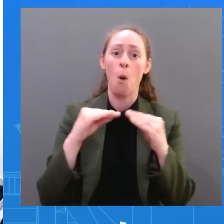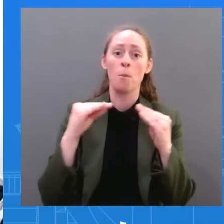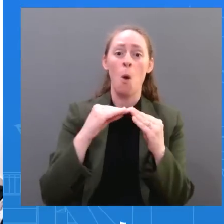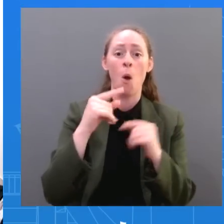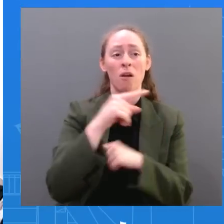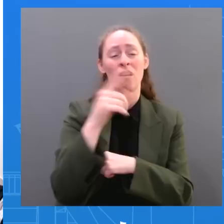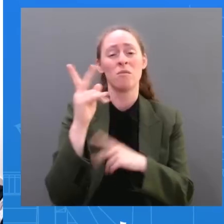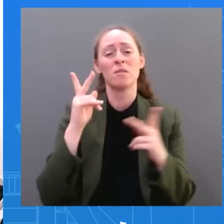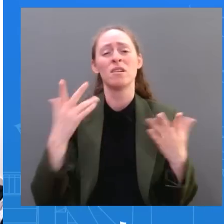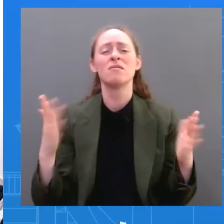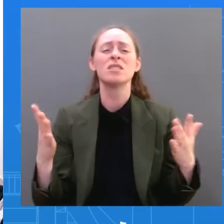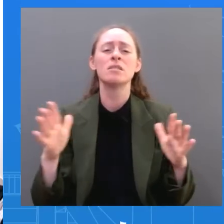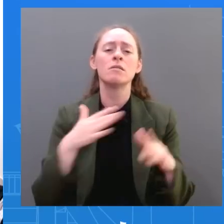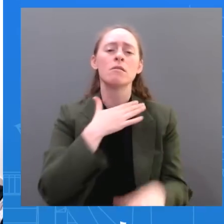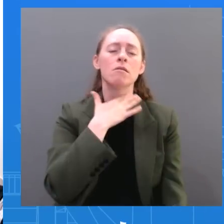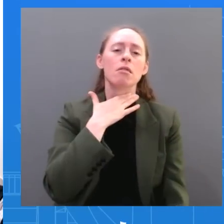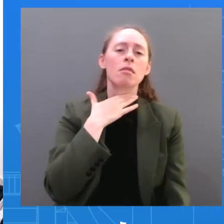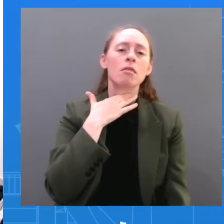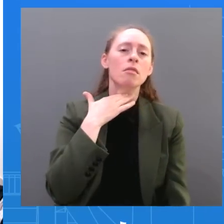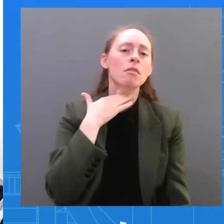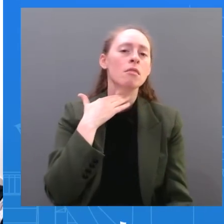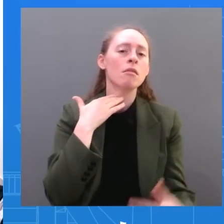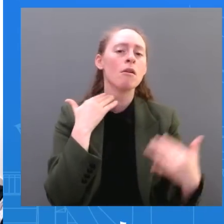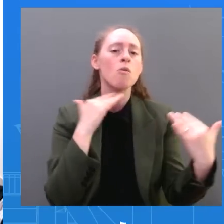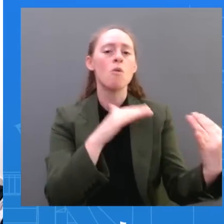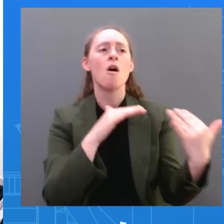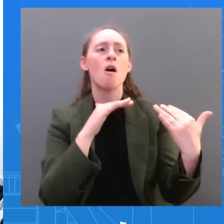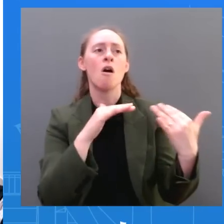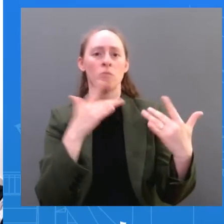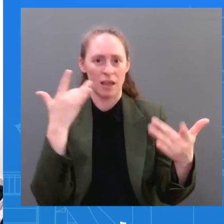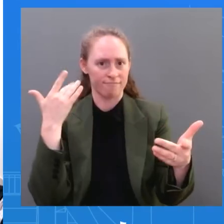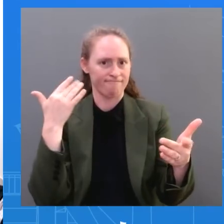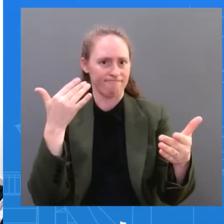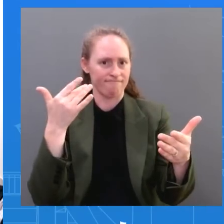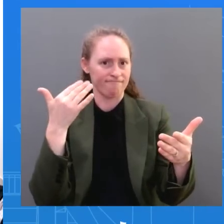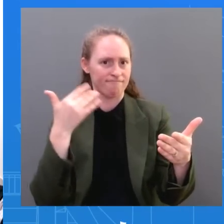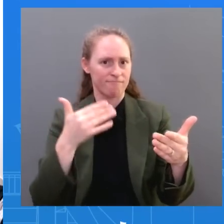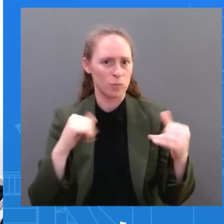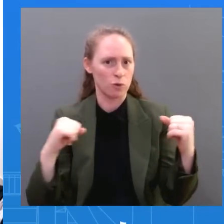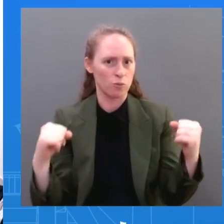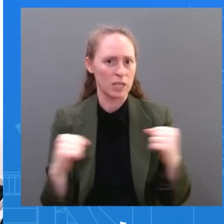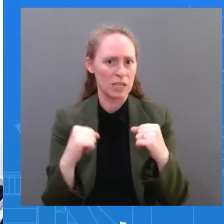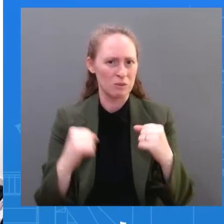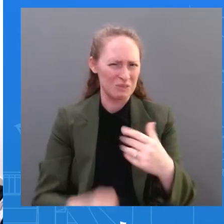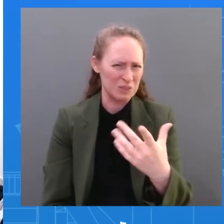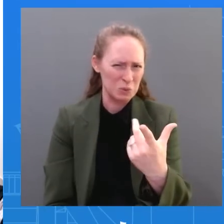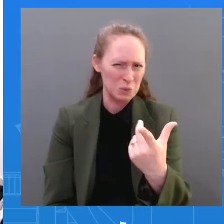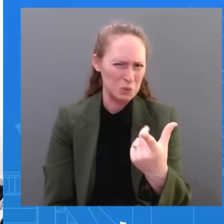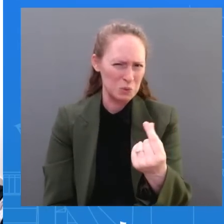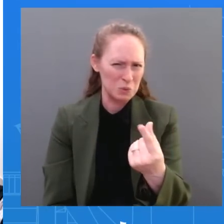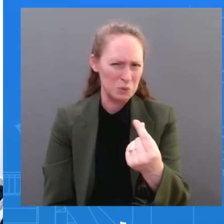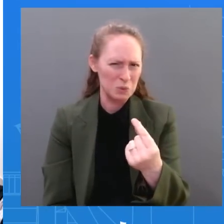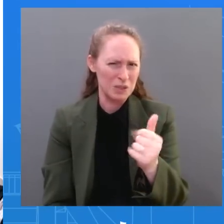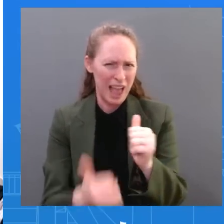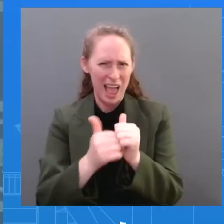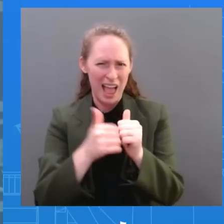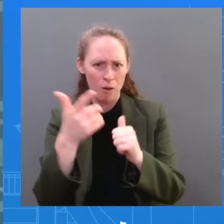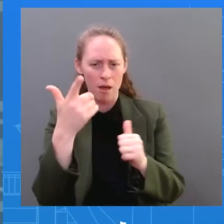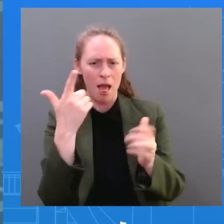doing to reach a negotiated settlement? Could this happen at the G20? Who's involved? Can you lay out any sort of roadmap? Ms. Jean-Pierre: Well, as the President has said --